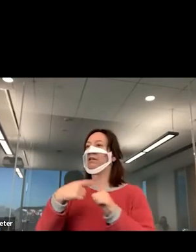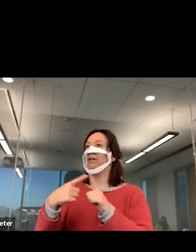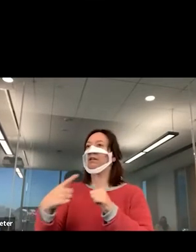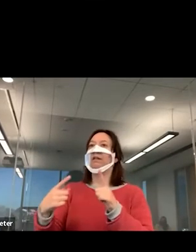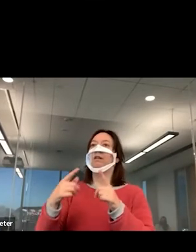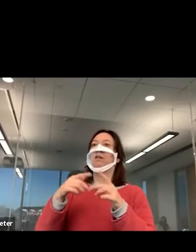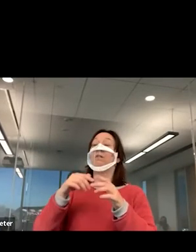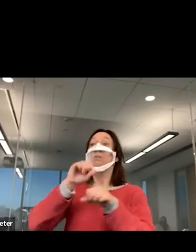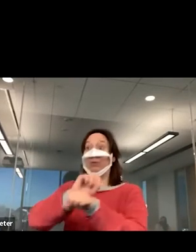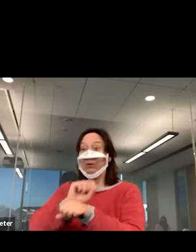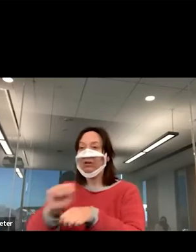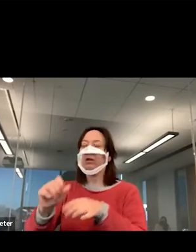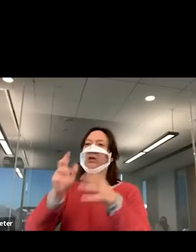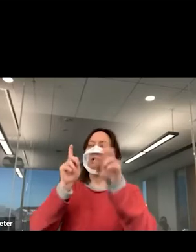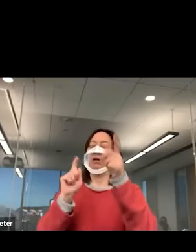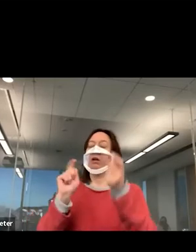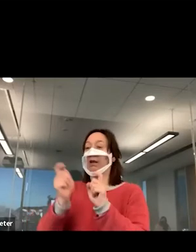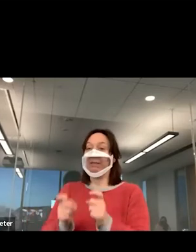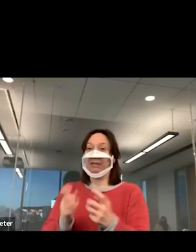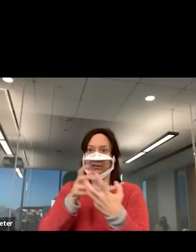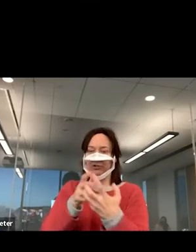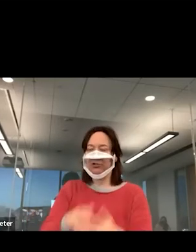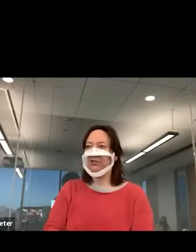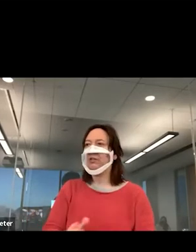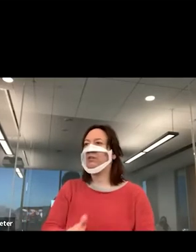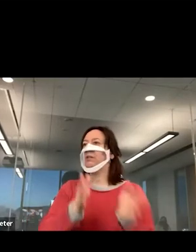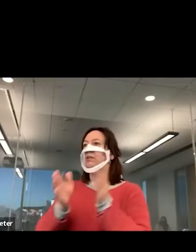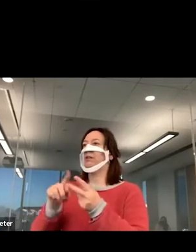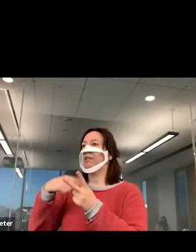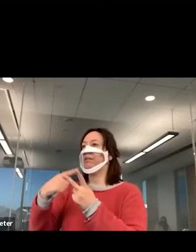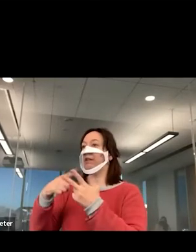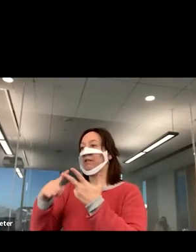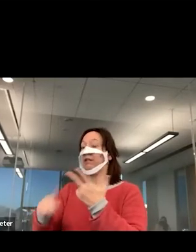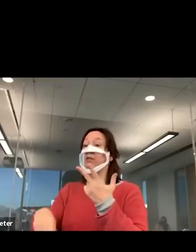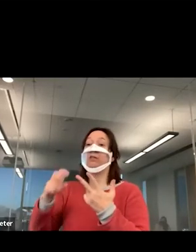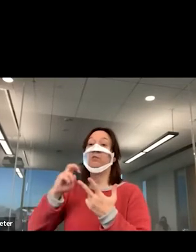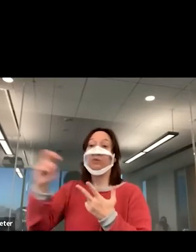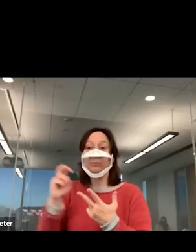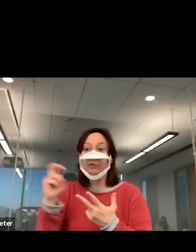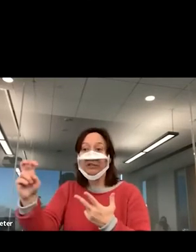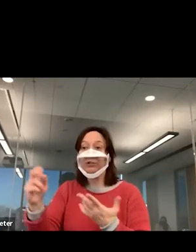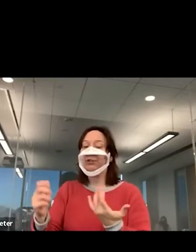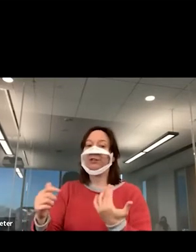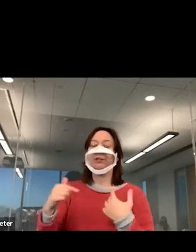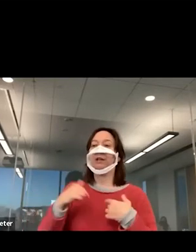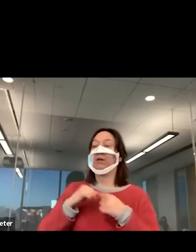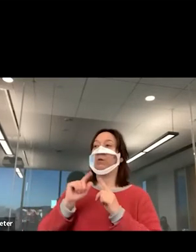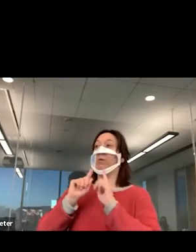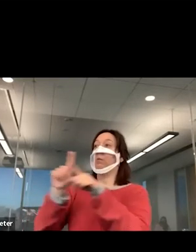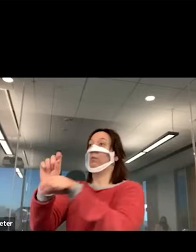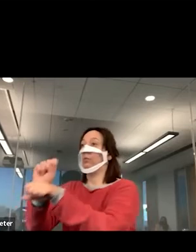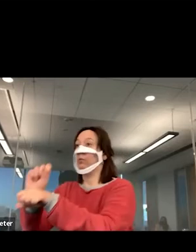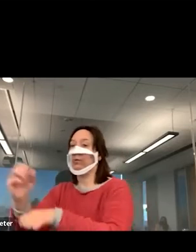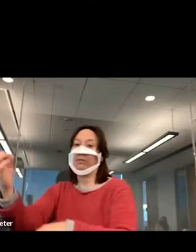transportation getting to tr transportation to a a place of work things like that but